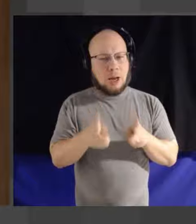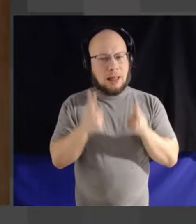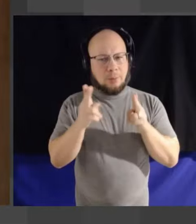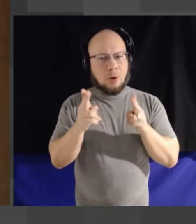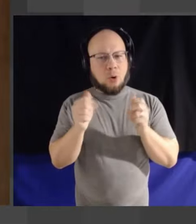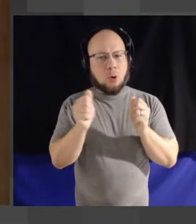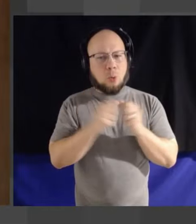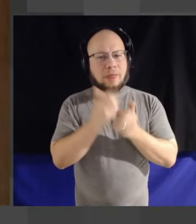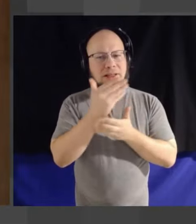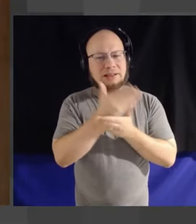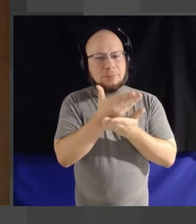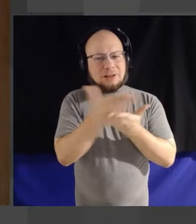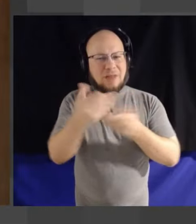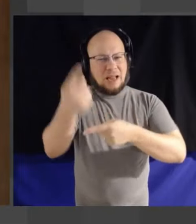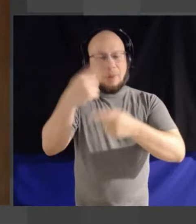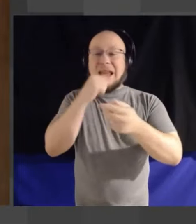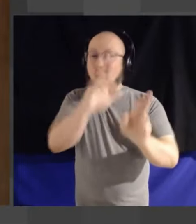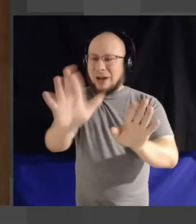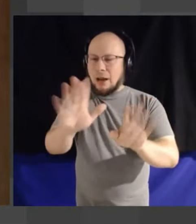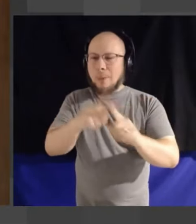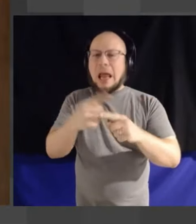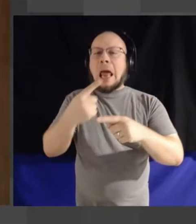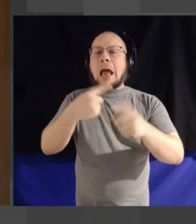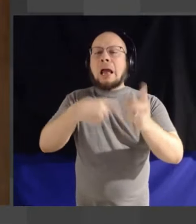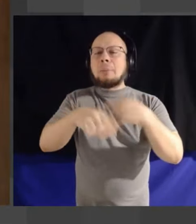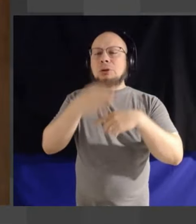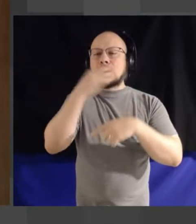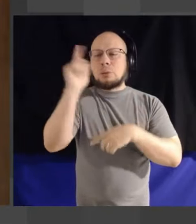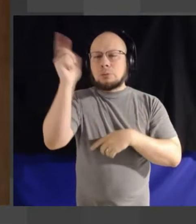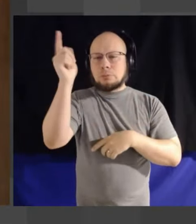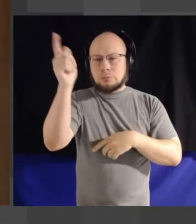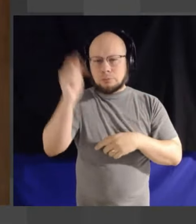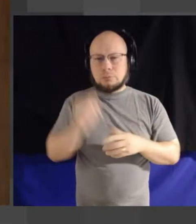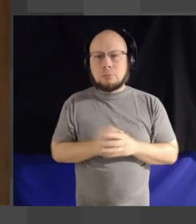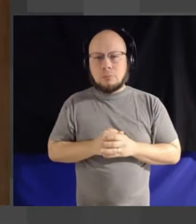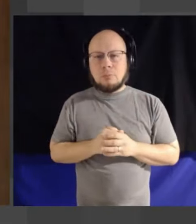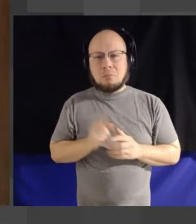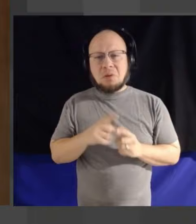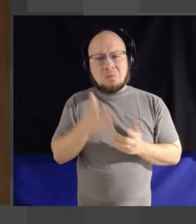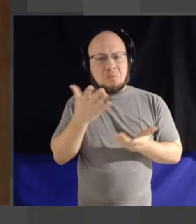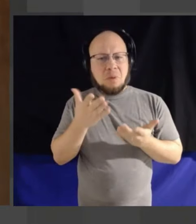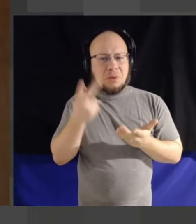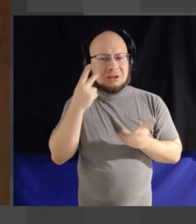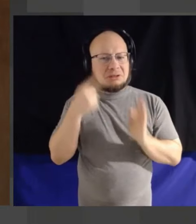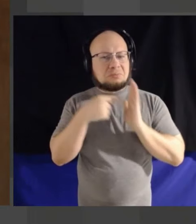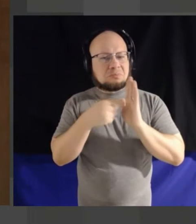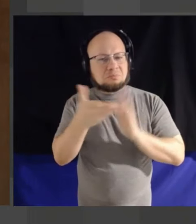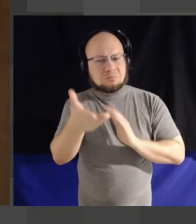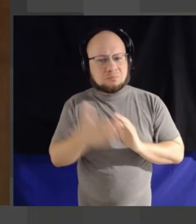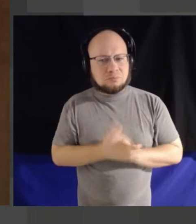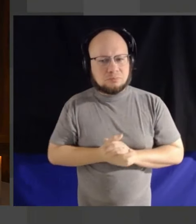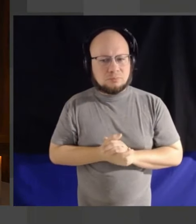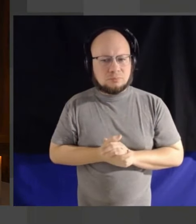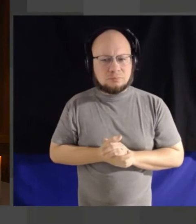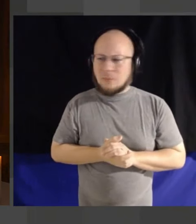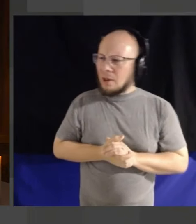TODAY A LITTLE VIDEO WITH A LOT OF WORK IN PROGRESS. VERY WORK IN PROGRESS.